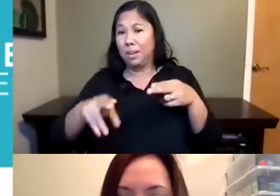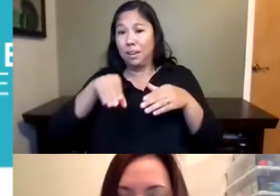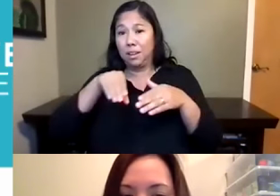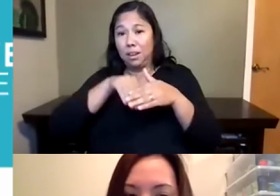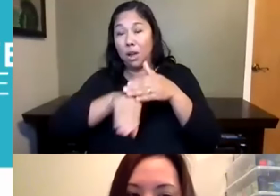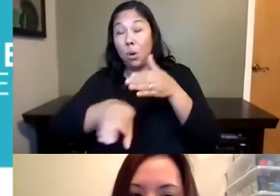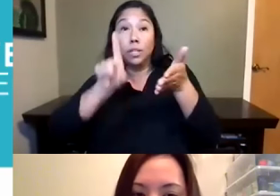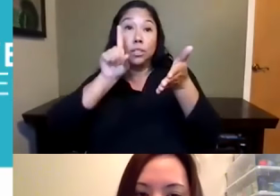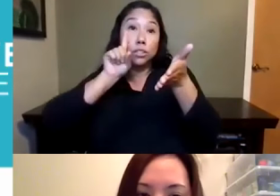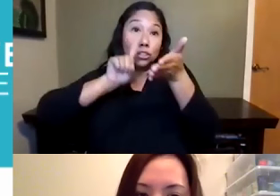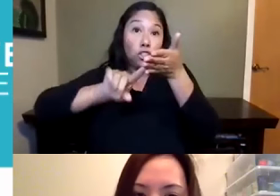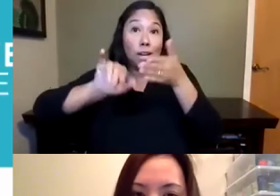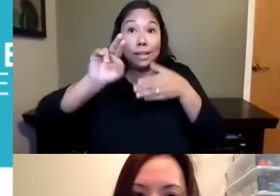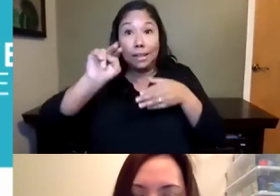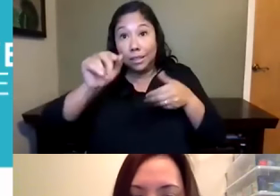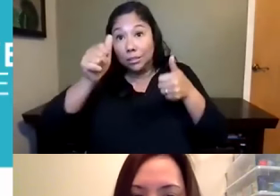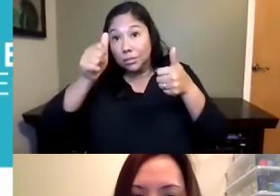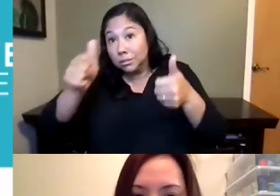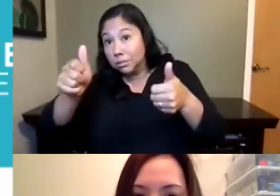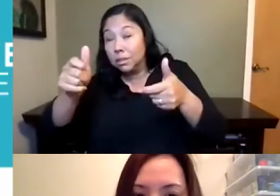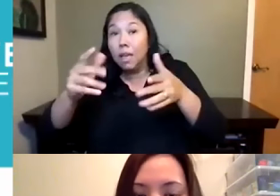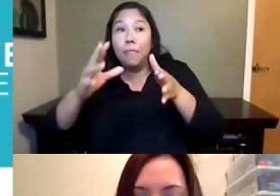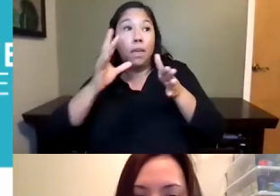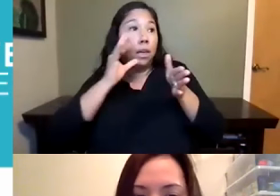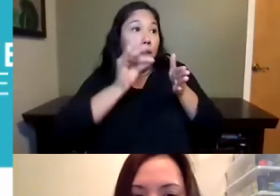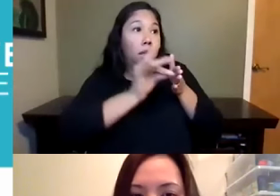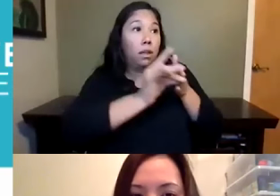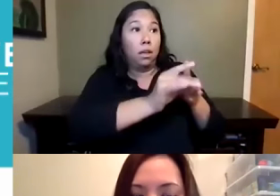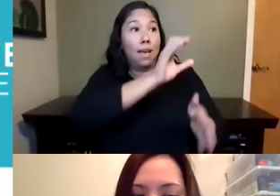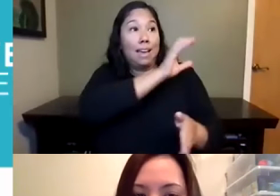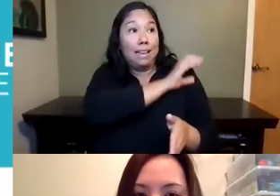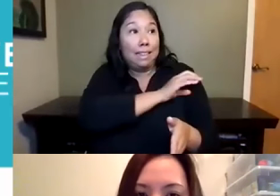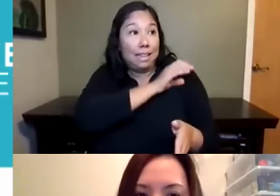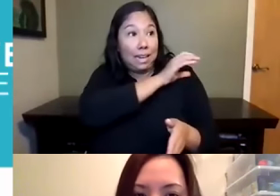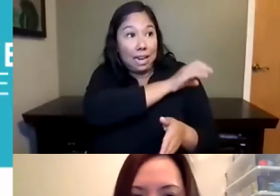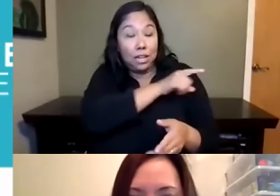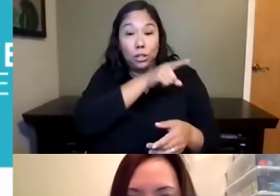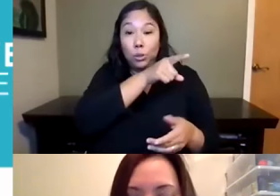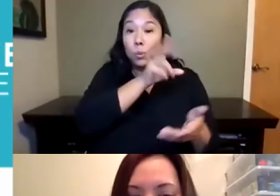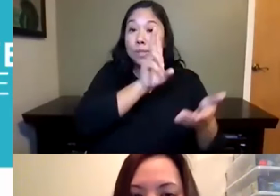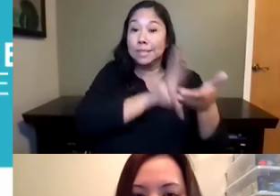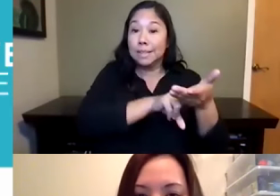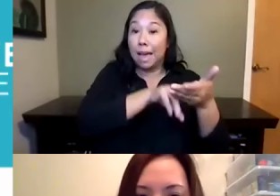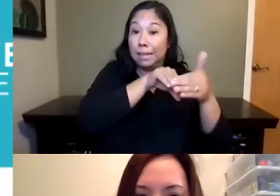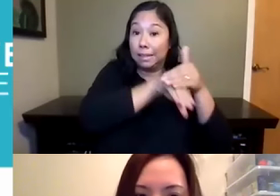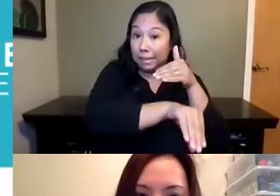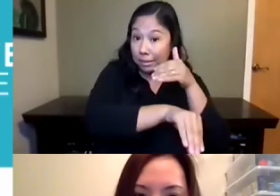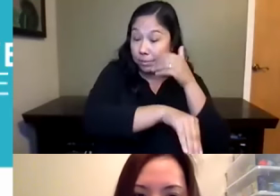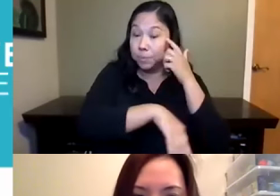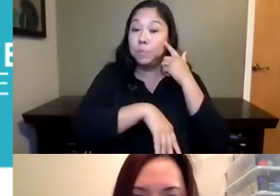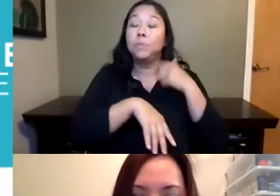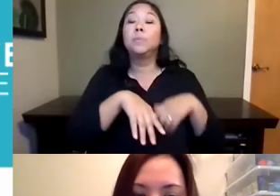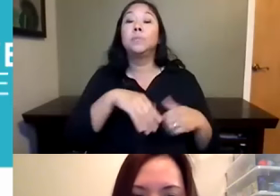and then I was directed to the clinic where I signed in and waited to be called.